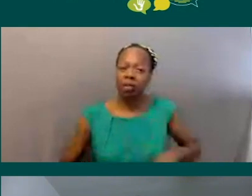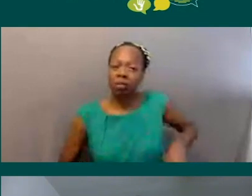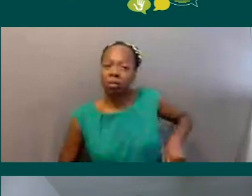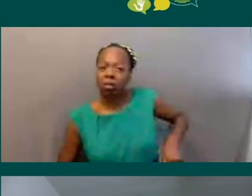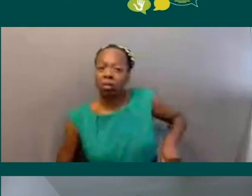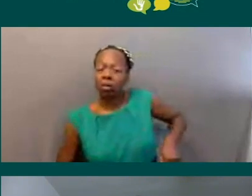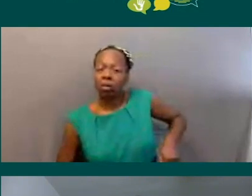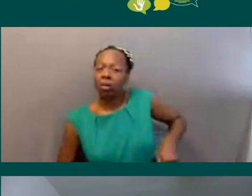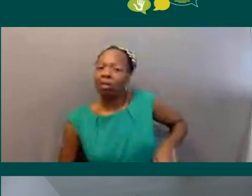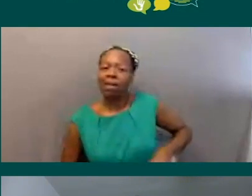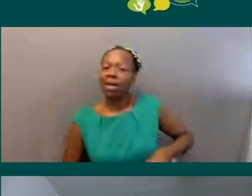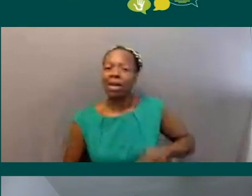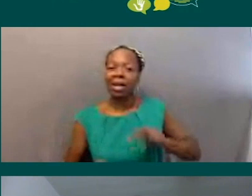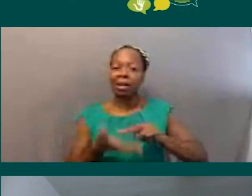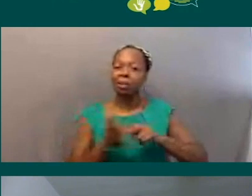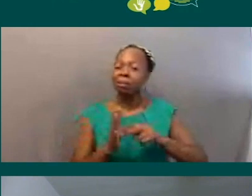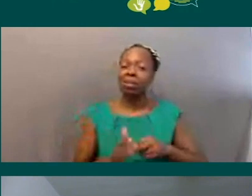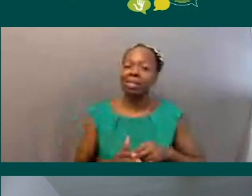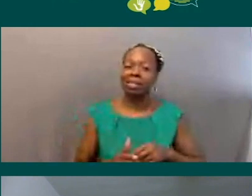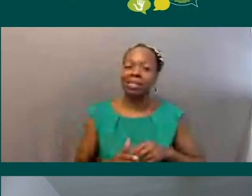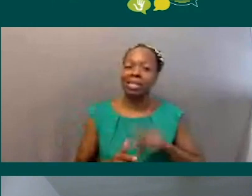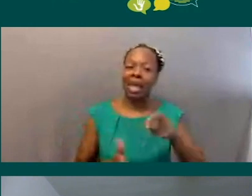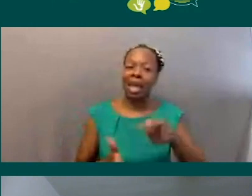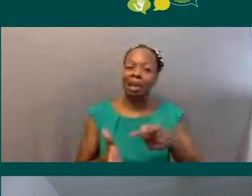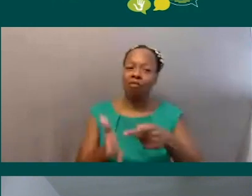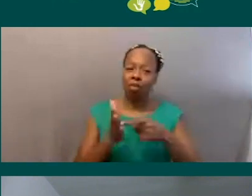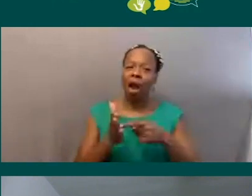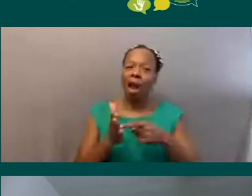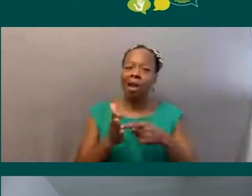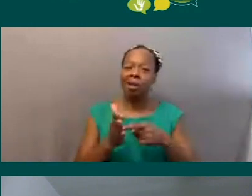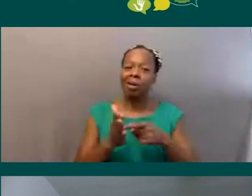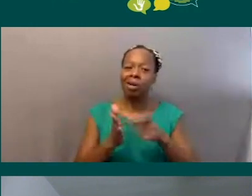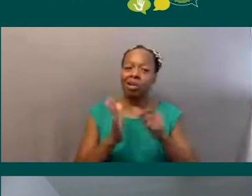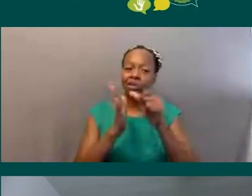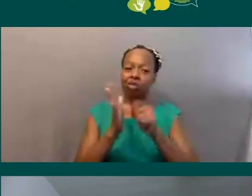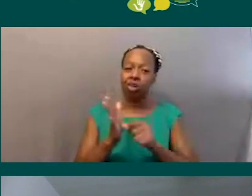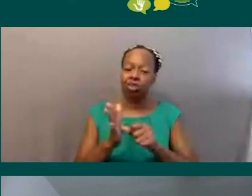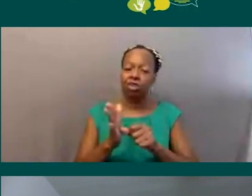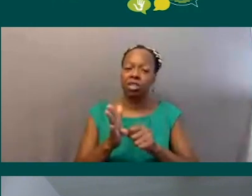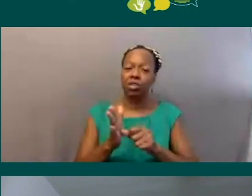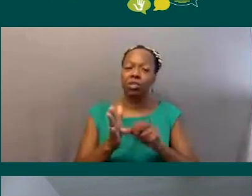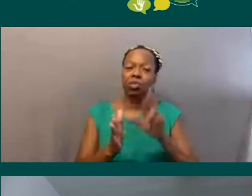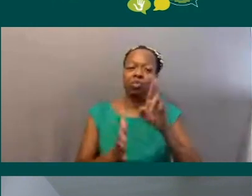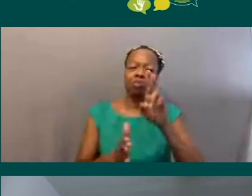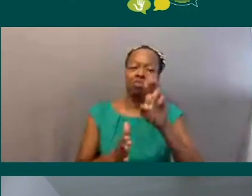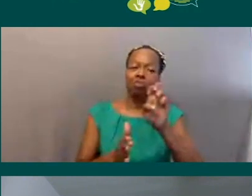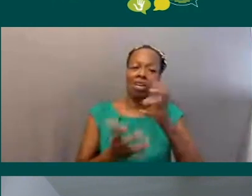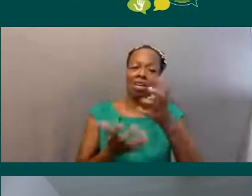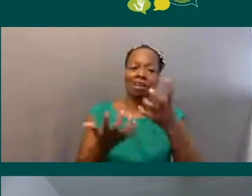I think I've gone through most of it, but happy to talk further about it, 'cause it's something I love.